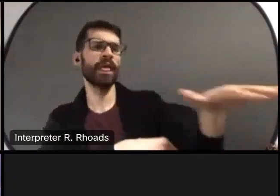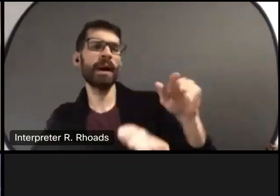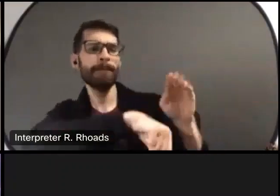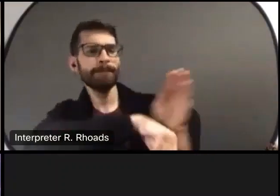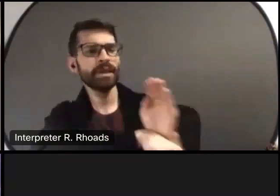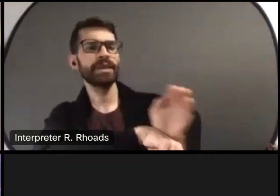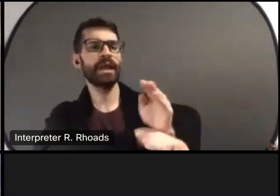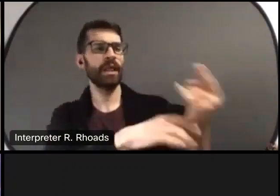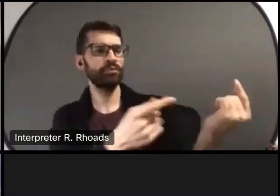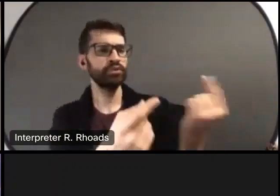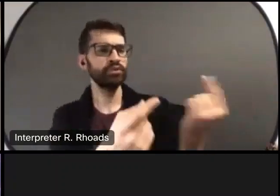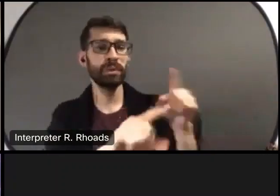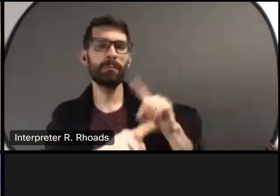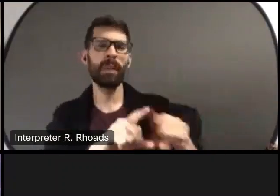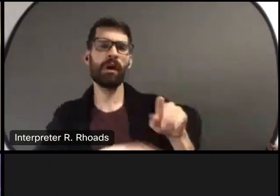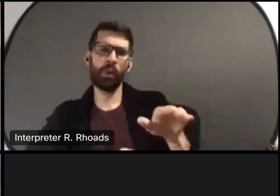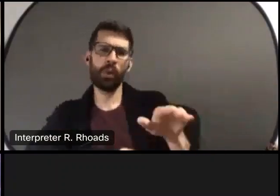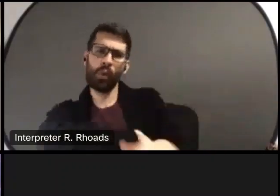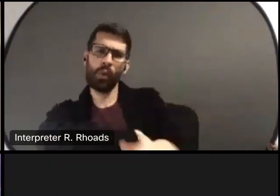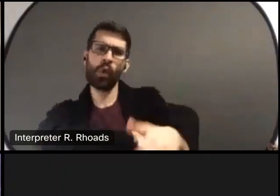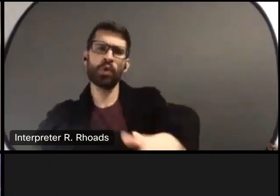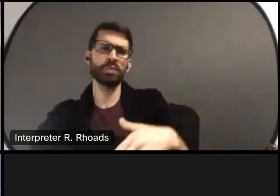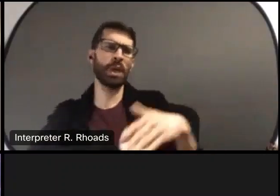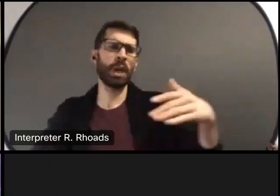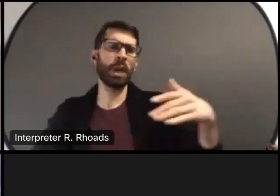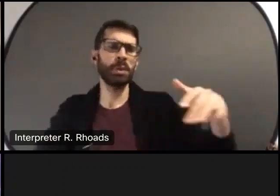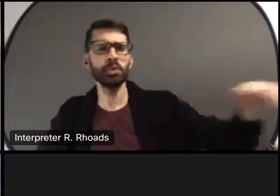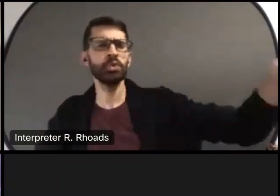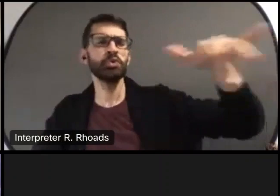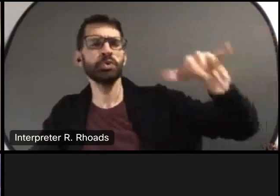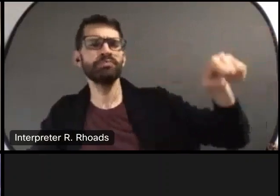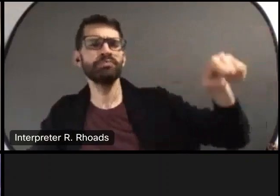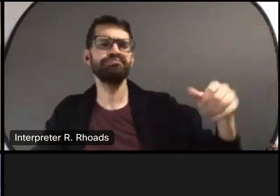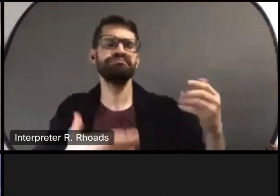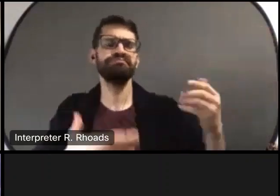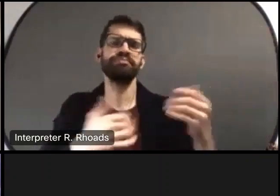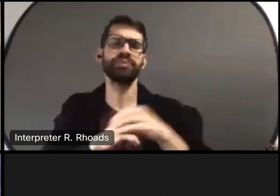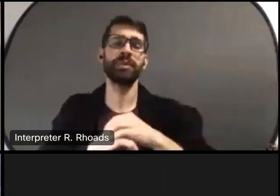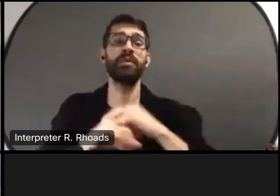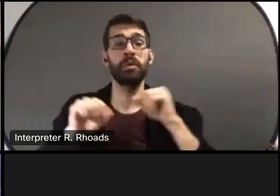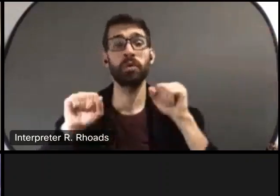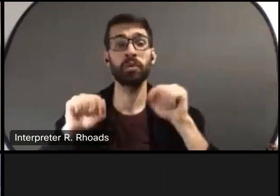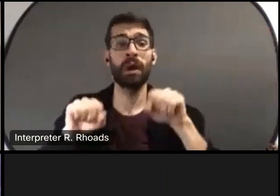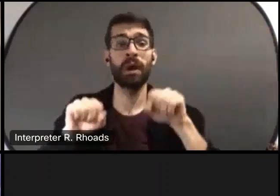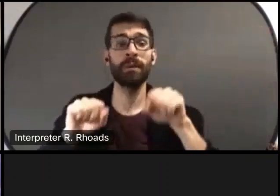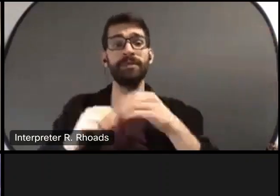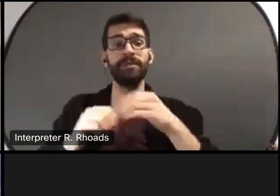they don't use their space during the night? There might be an opportunity to perhaps go